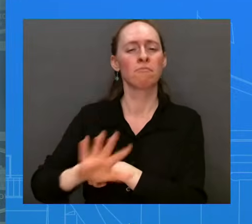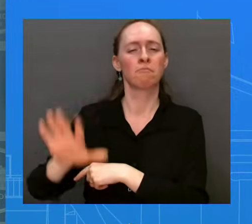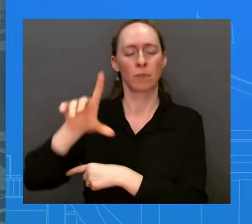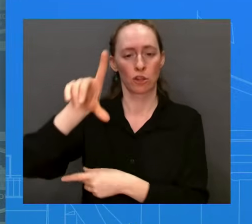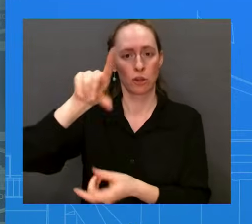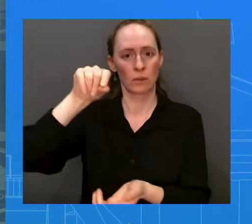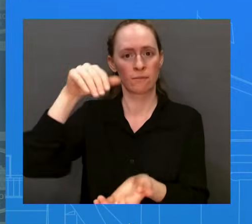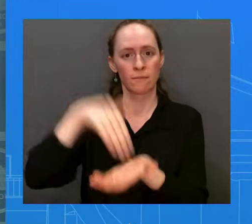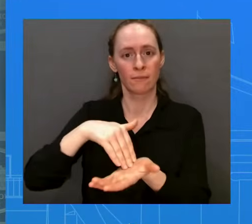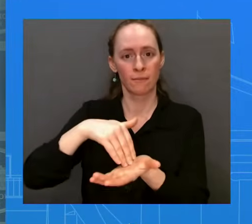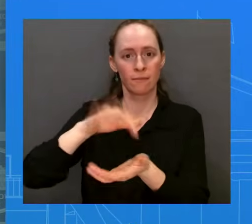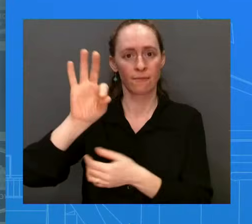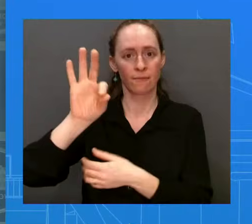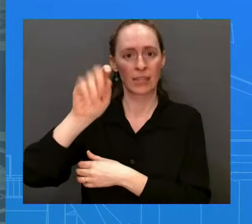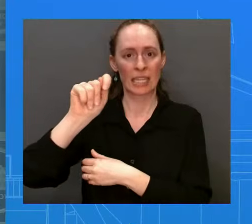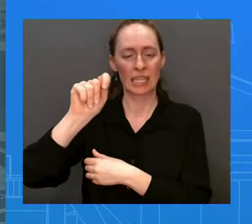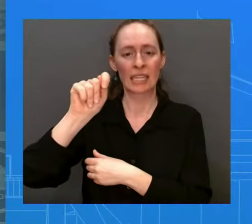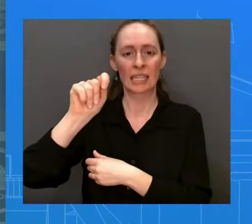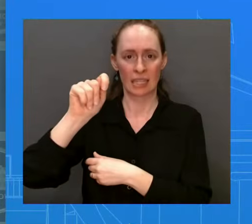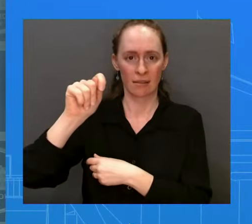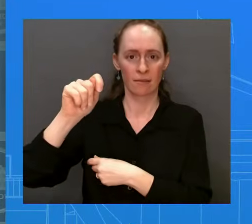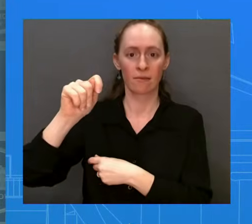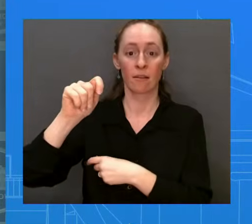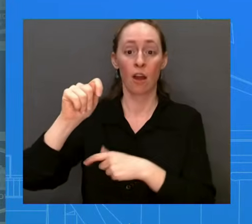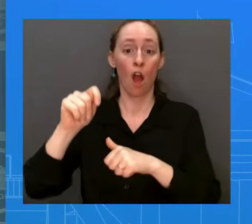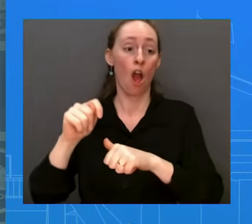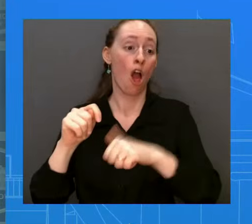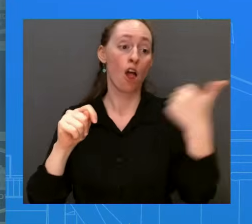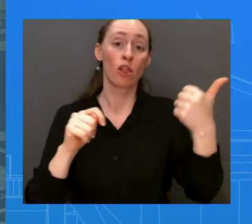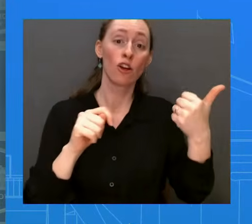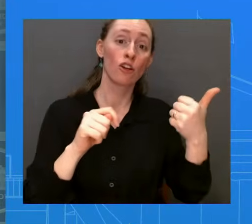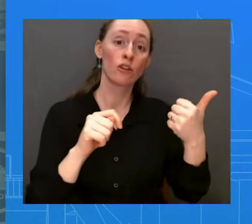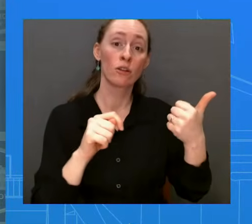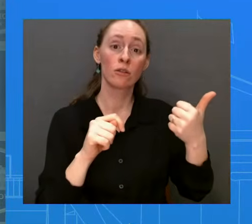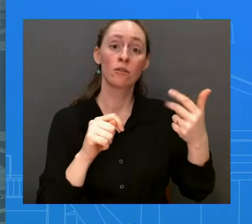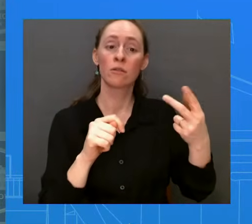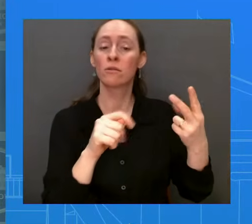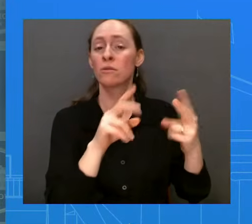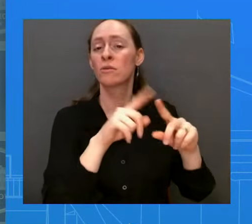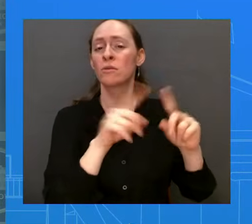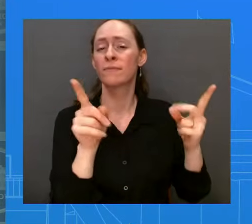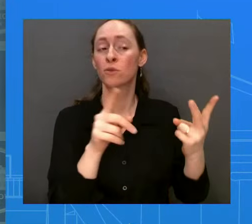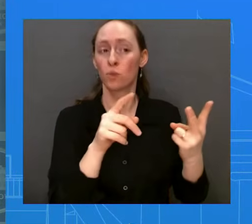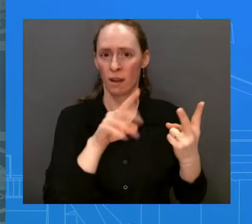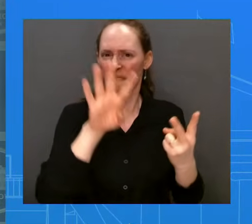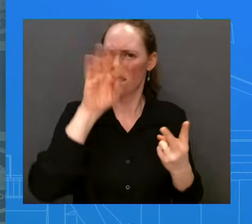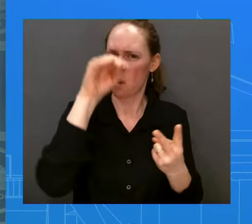is roughly around 30,000 feet. It depends, of course, on weather. And so, because we assessed that they weren't manned